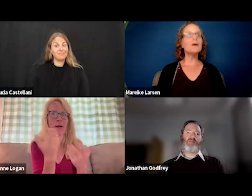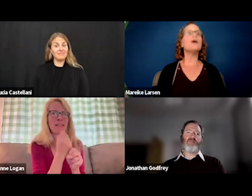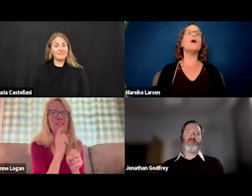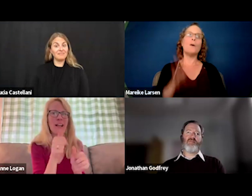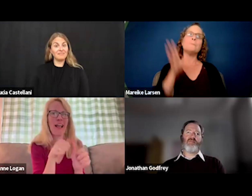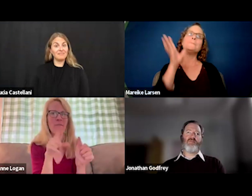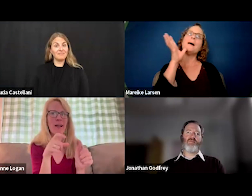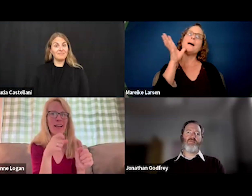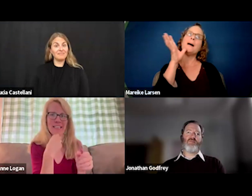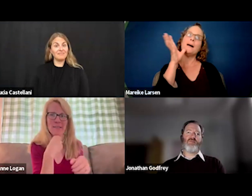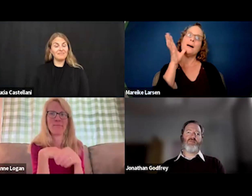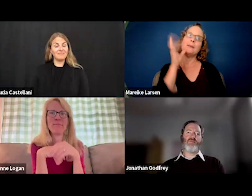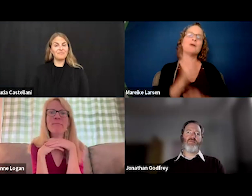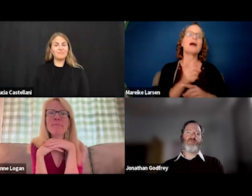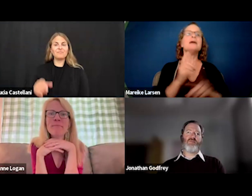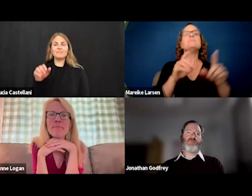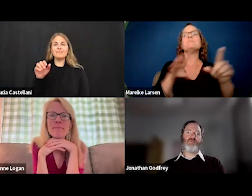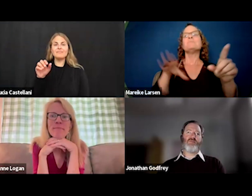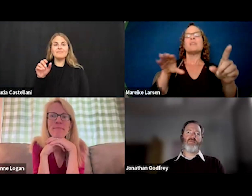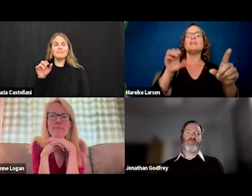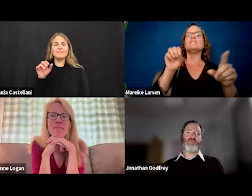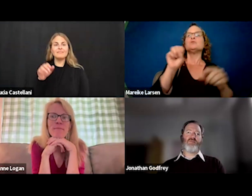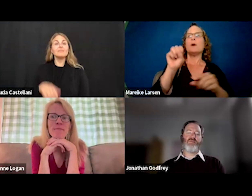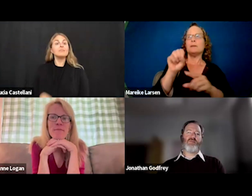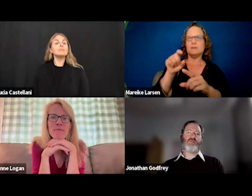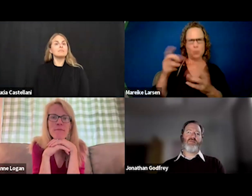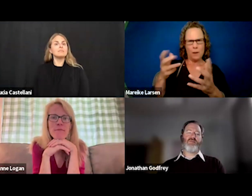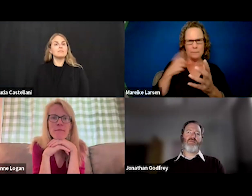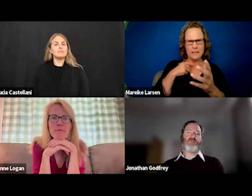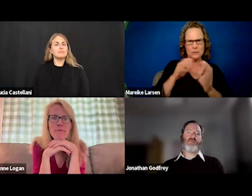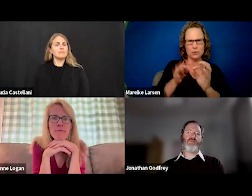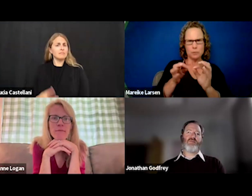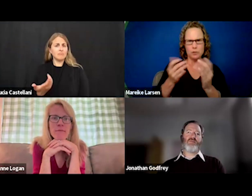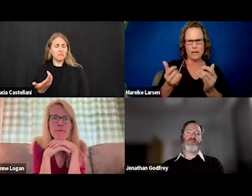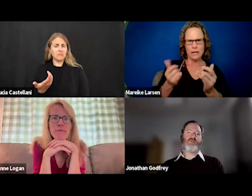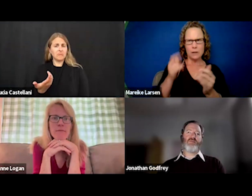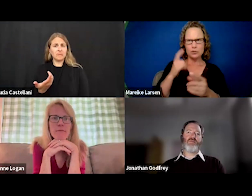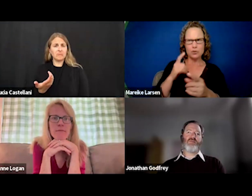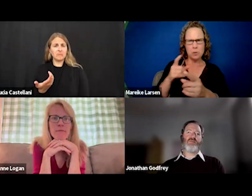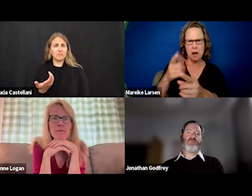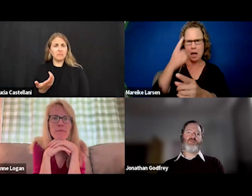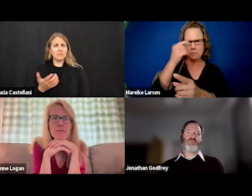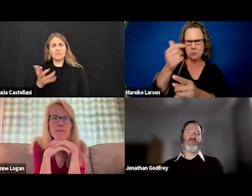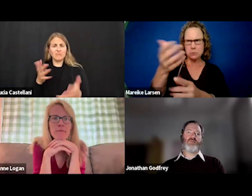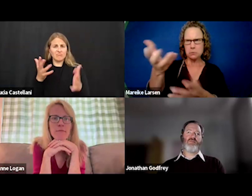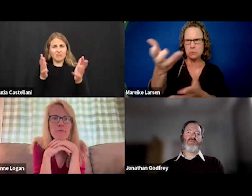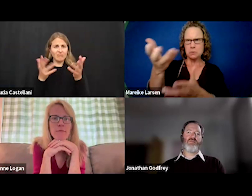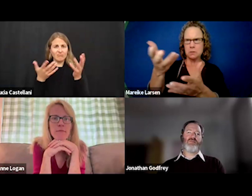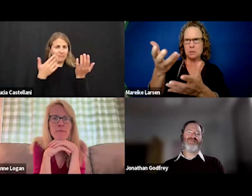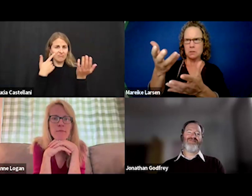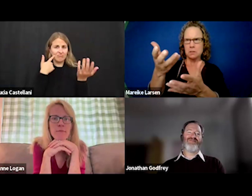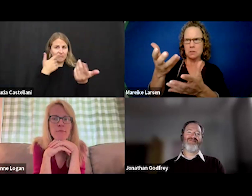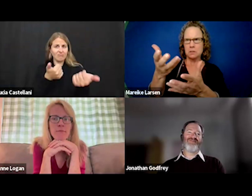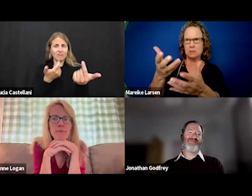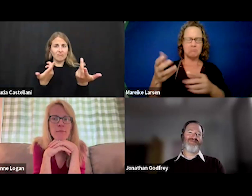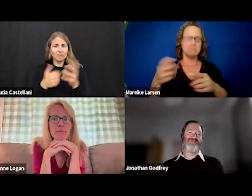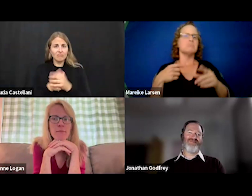Welcome back, everybody. That five minutes went by very fast.